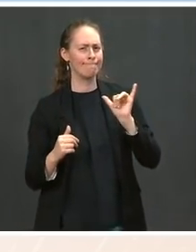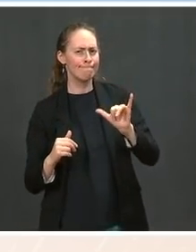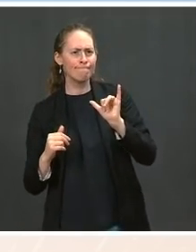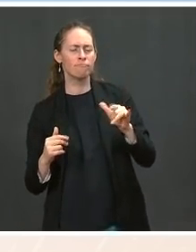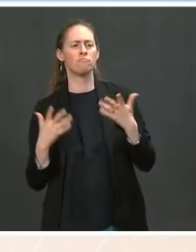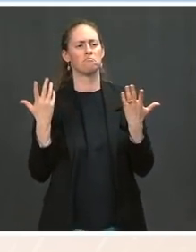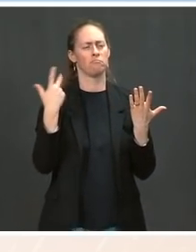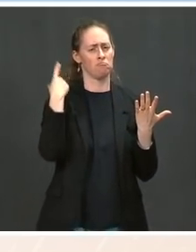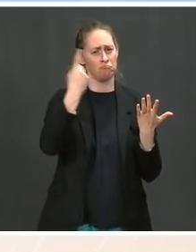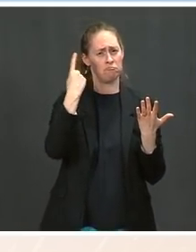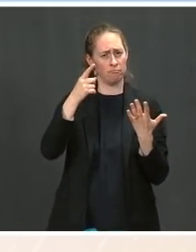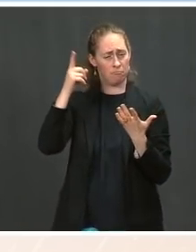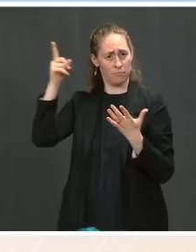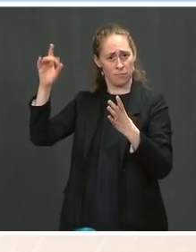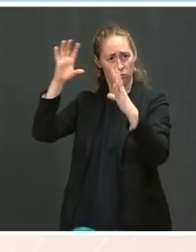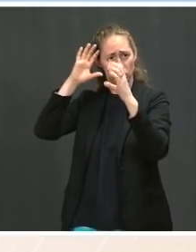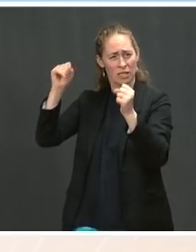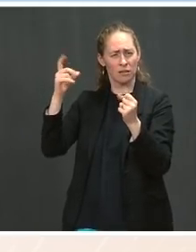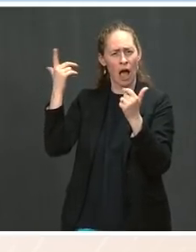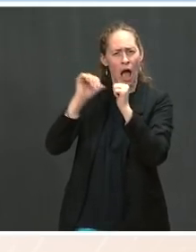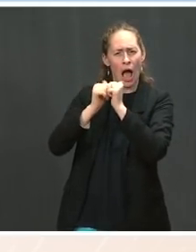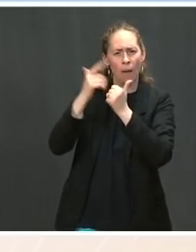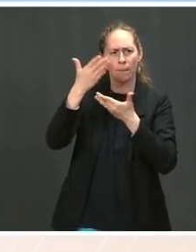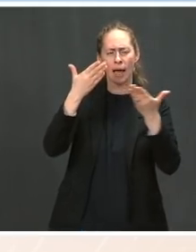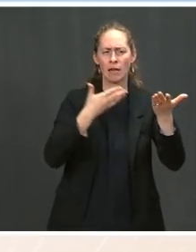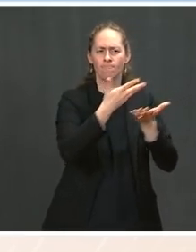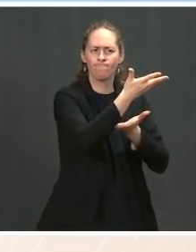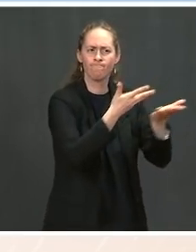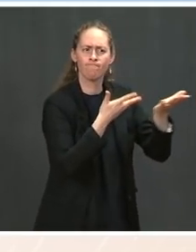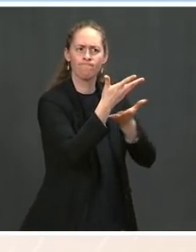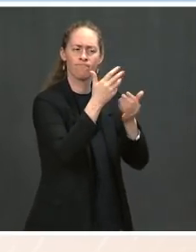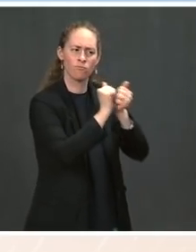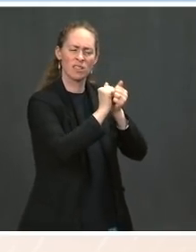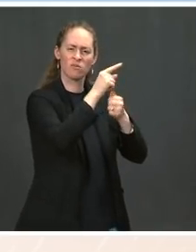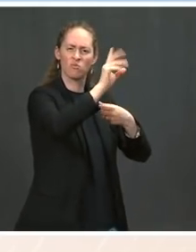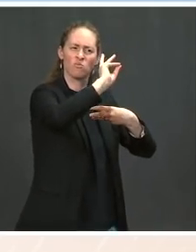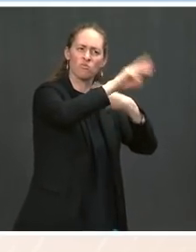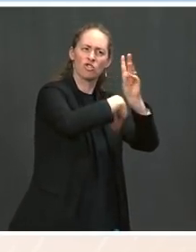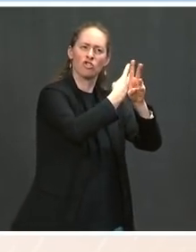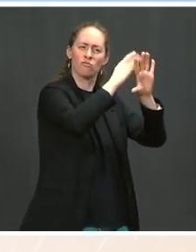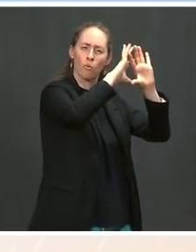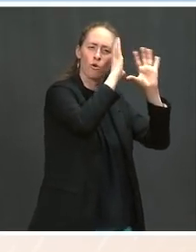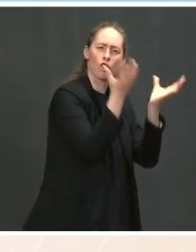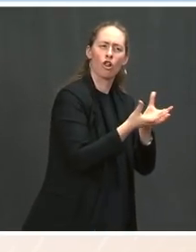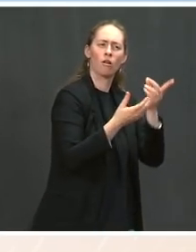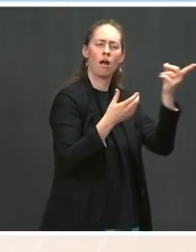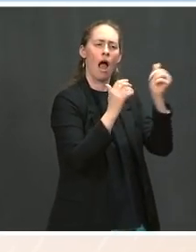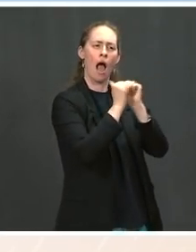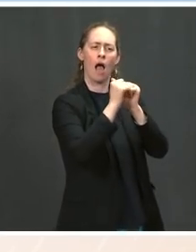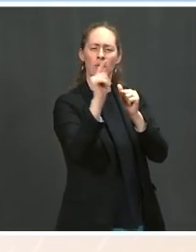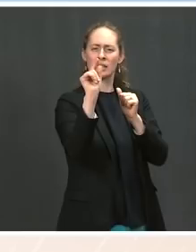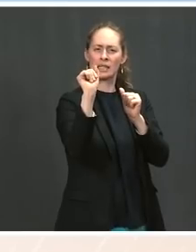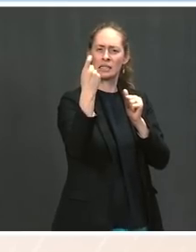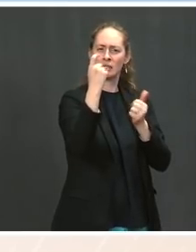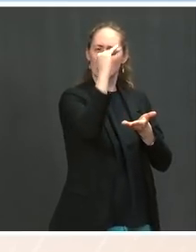to negotiate to get countries around the world on board with a number -- with the number he's proposed or a higher number than it already is.